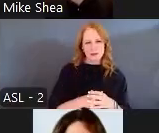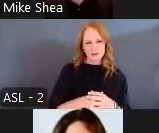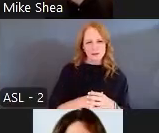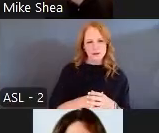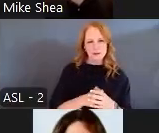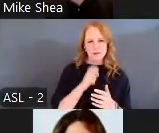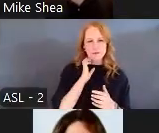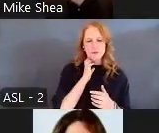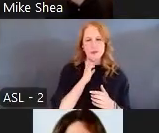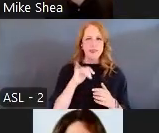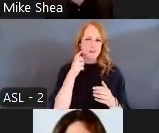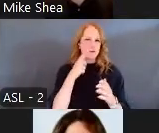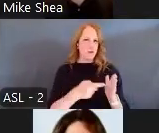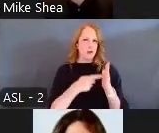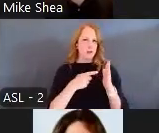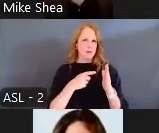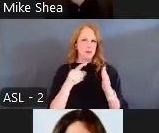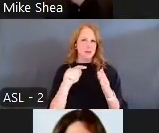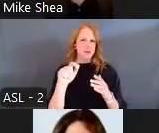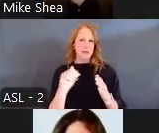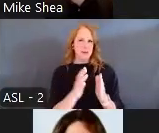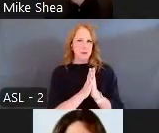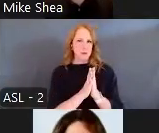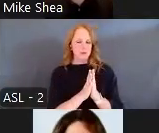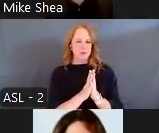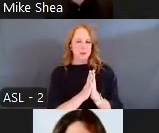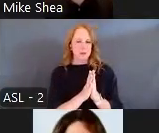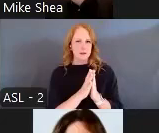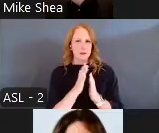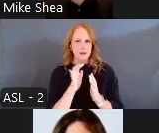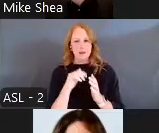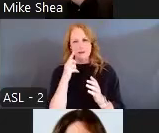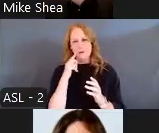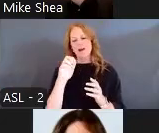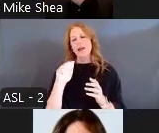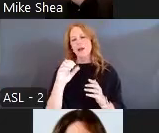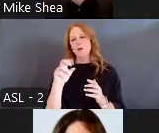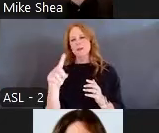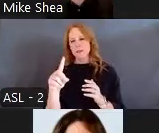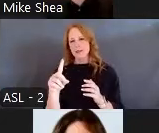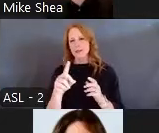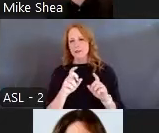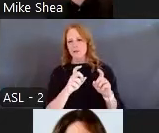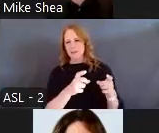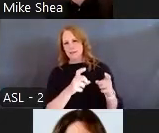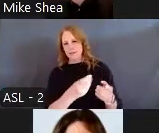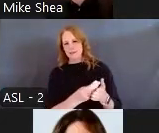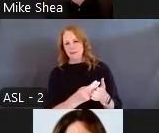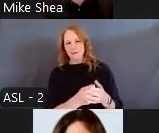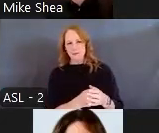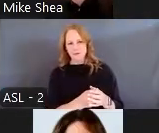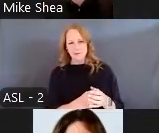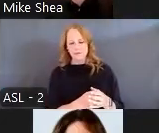on demand uh, TA requests uh, for AOD grantees. And with that, Donald, we can go to the next